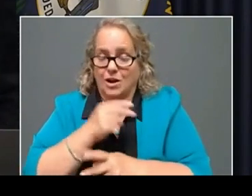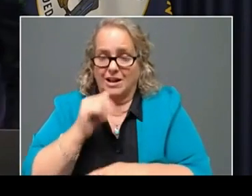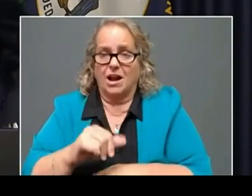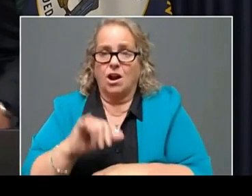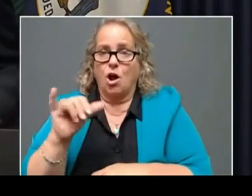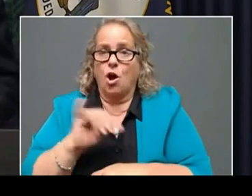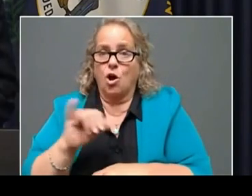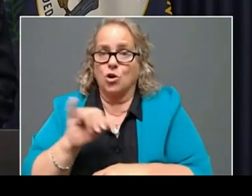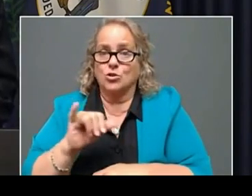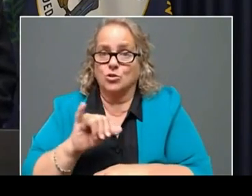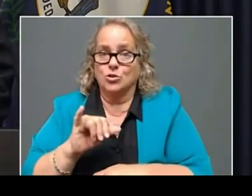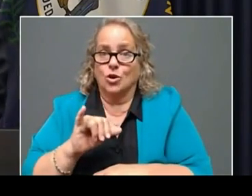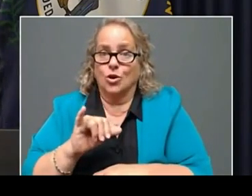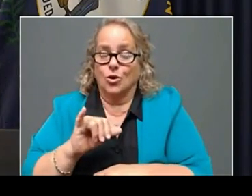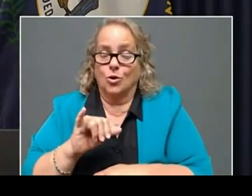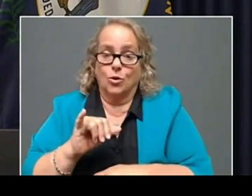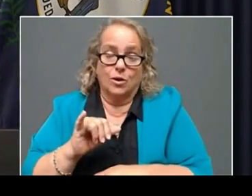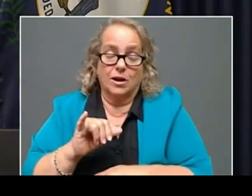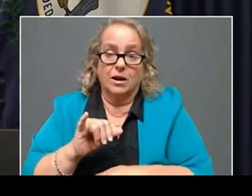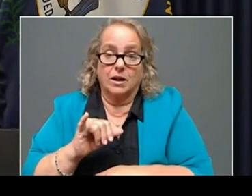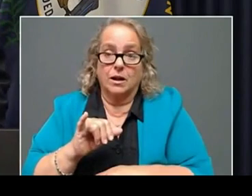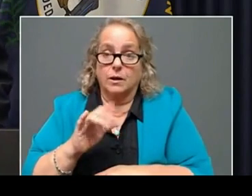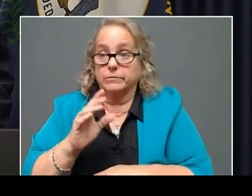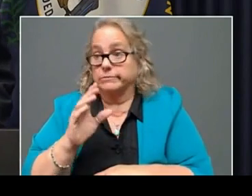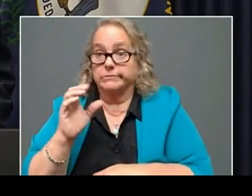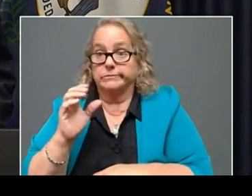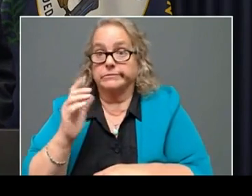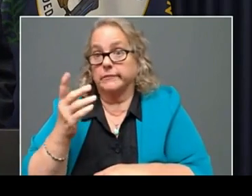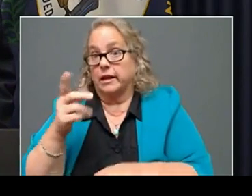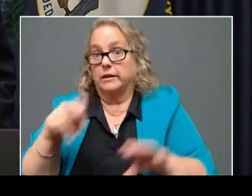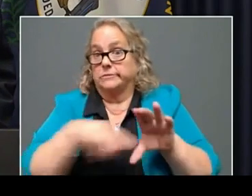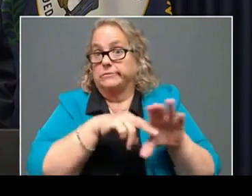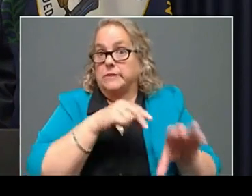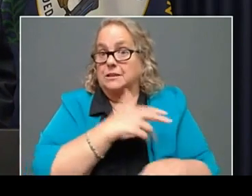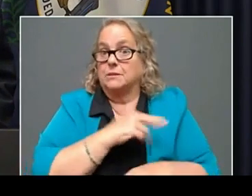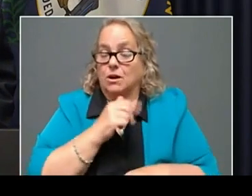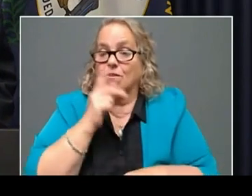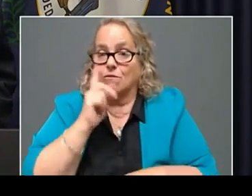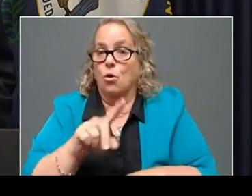be can be admitted to the hospital. Um for for various reasons melissa